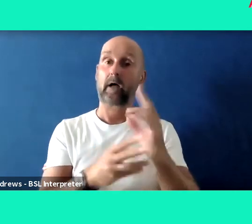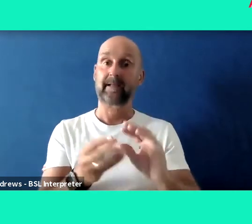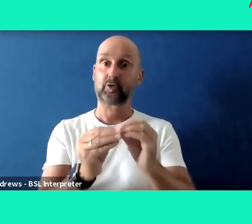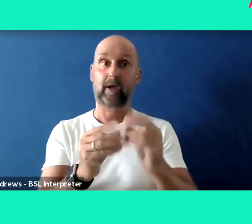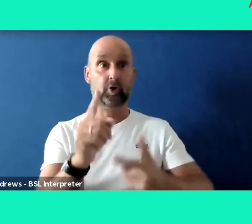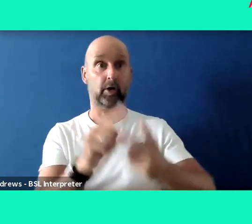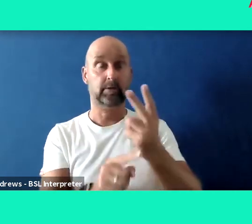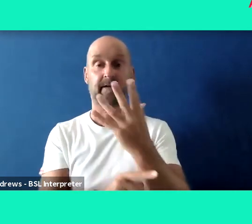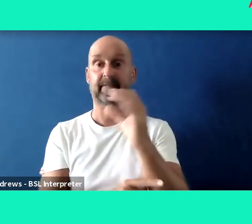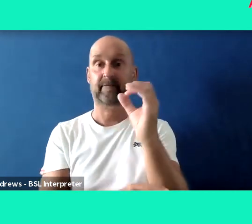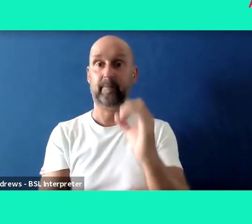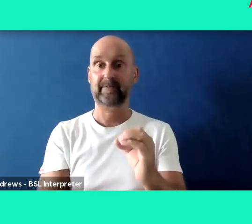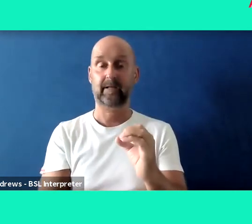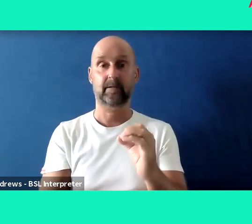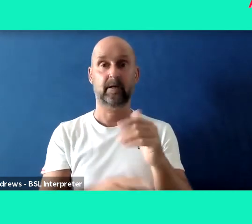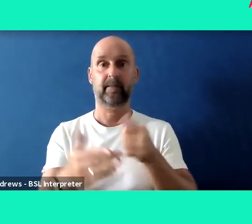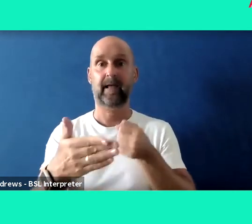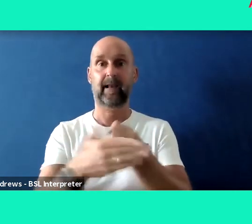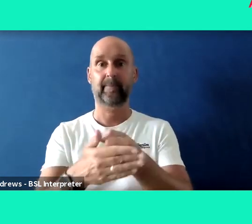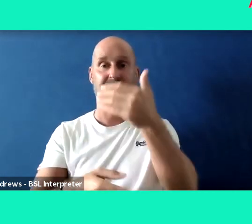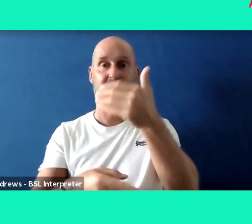limits access for ordinary people here and nationwide.